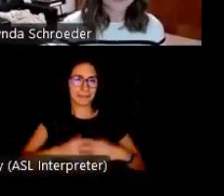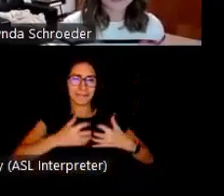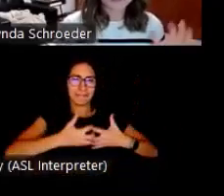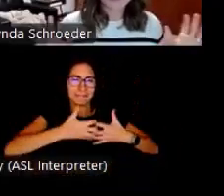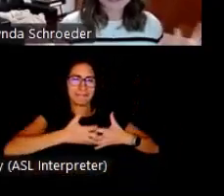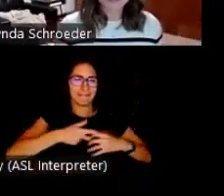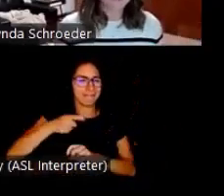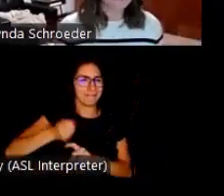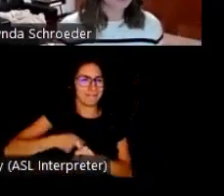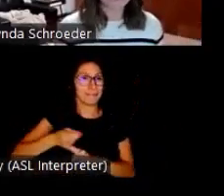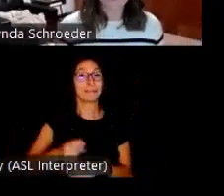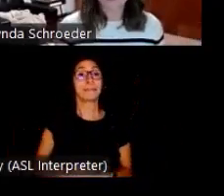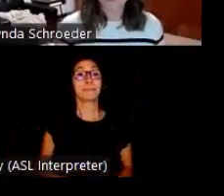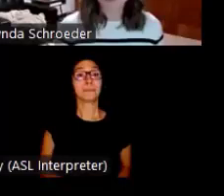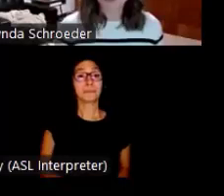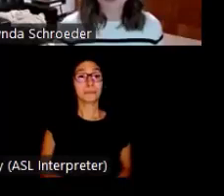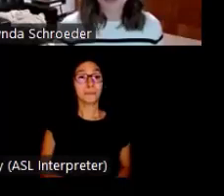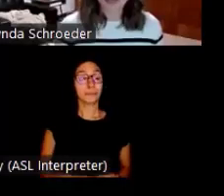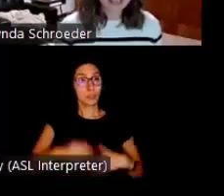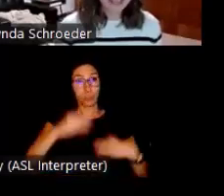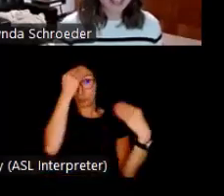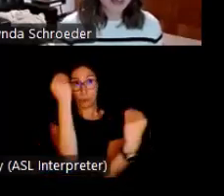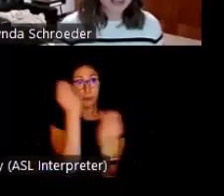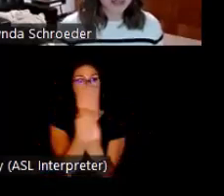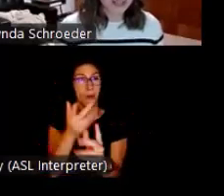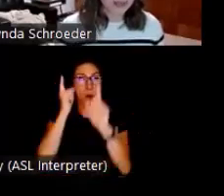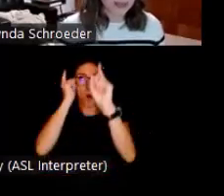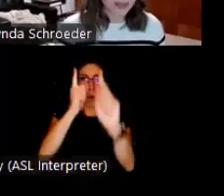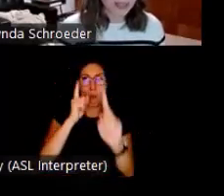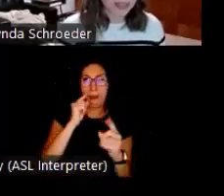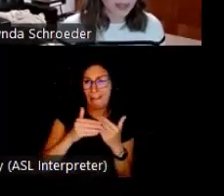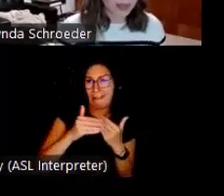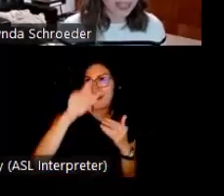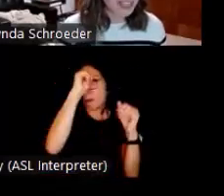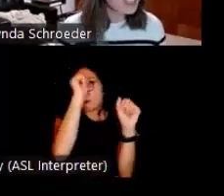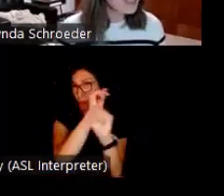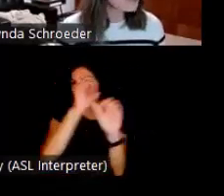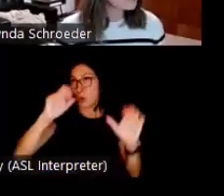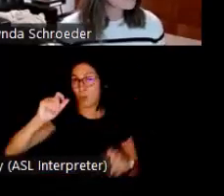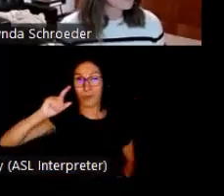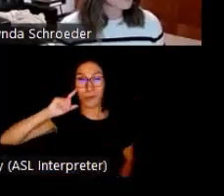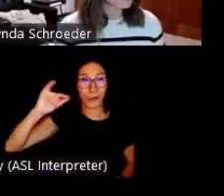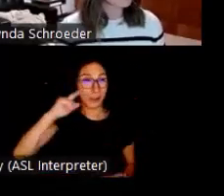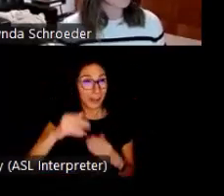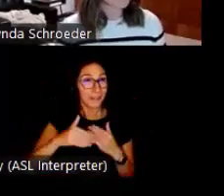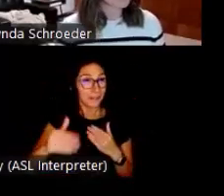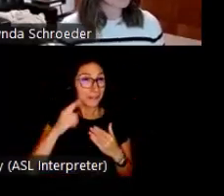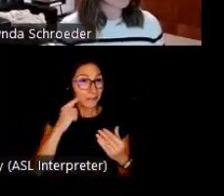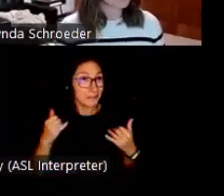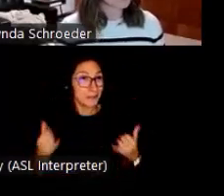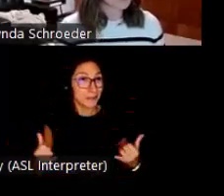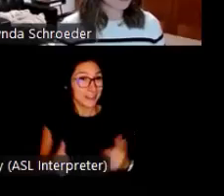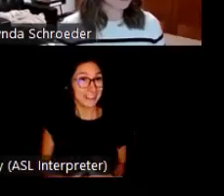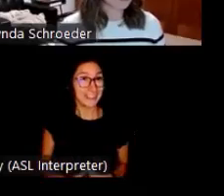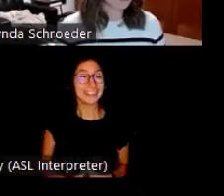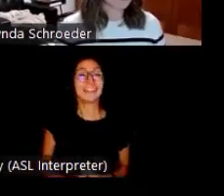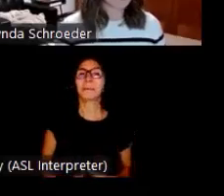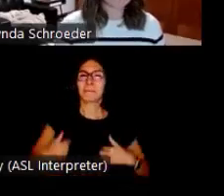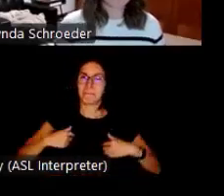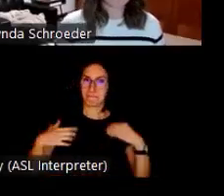just a little bit of an agenda so you know where we're headed and what direction we're going to go in. I am going to talk to you a little bit about knowledge